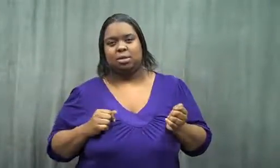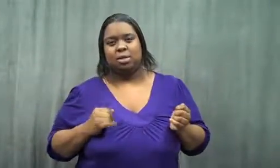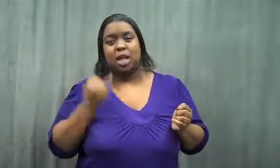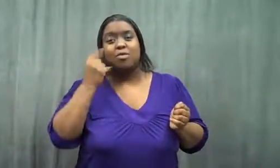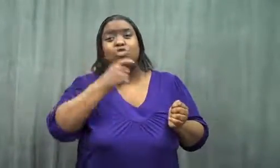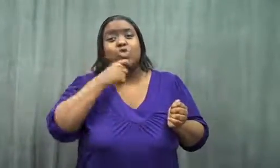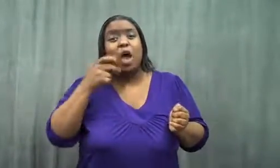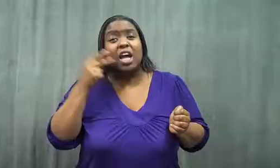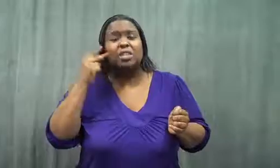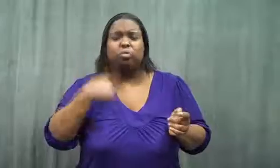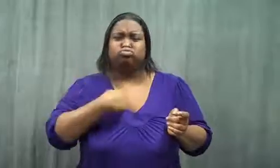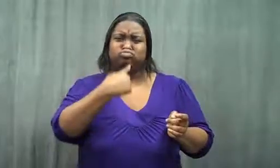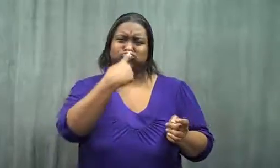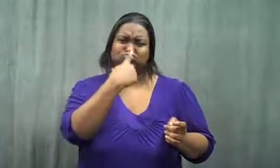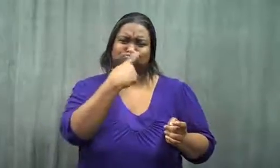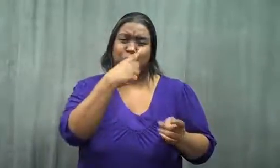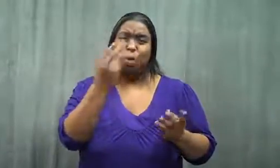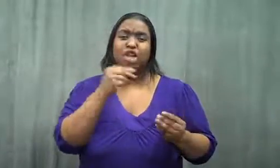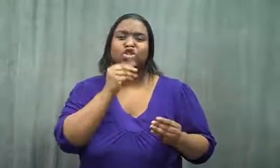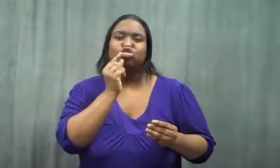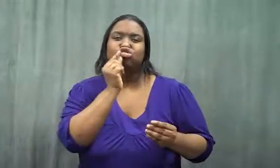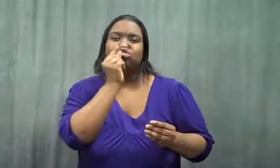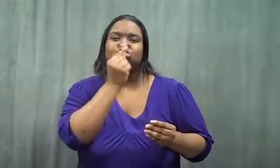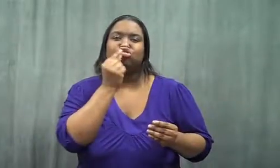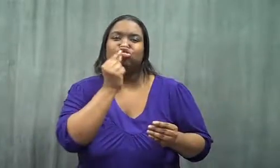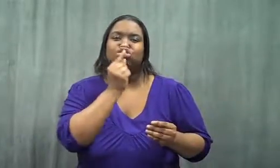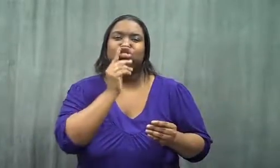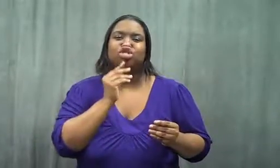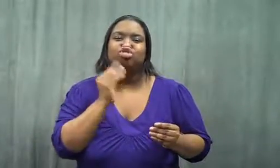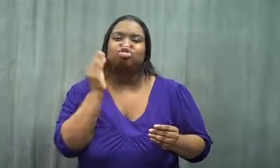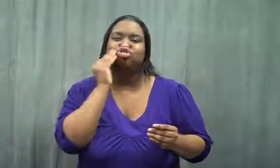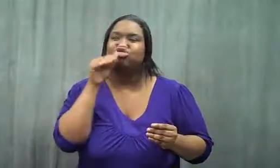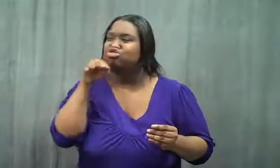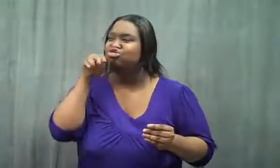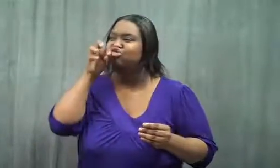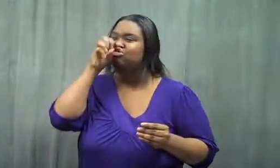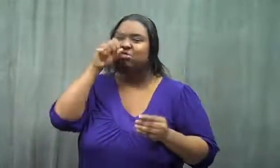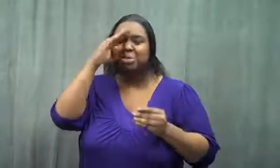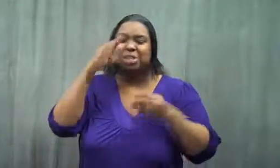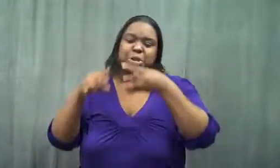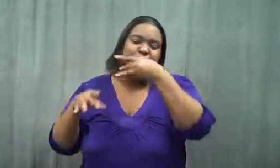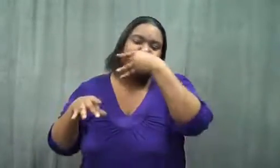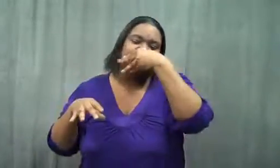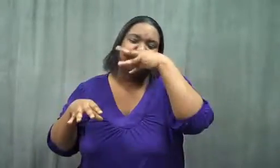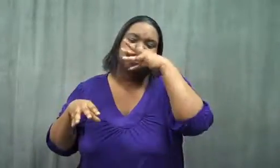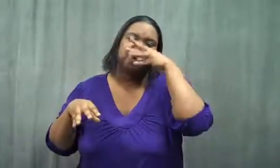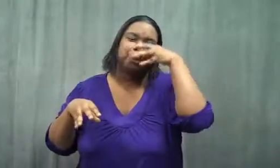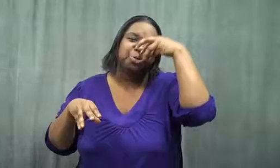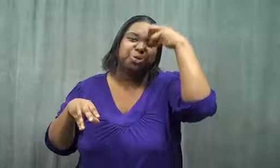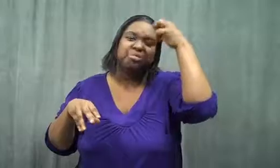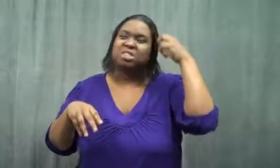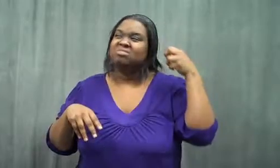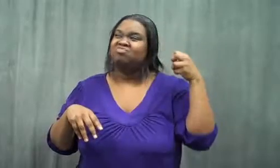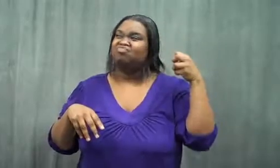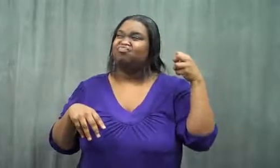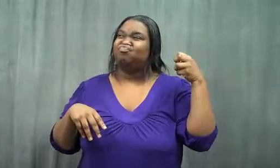If it was a dry kiss, I wouldn't mind, and I could smell the lipstick!